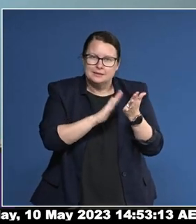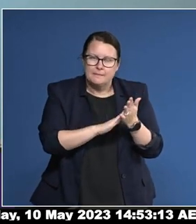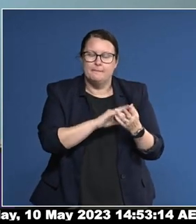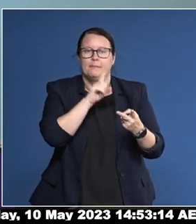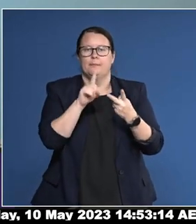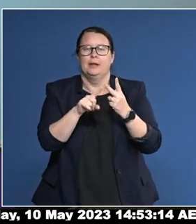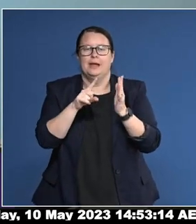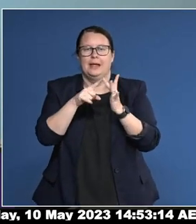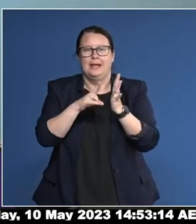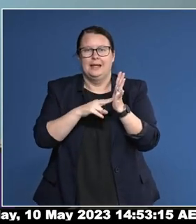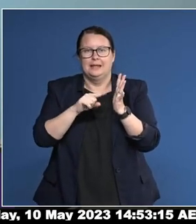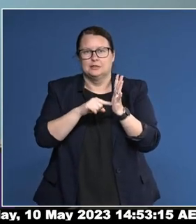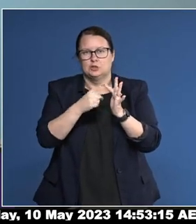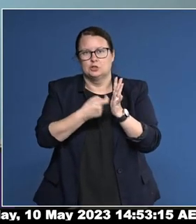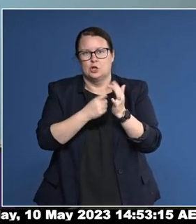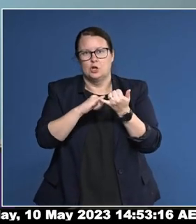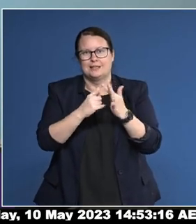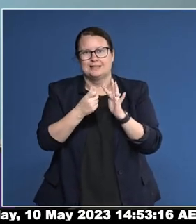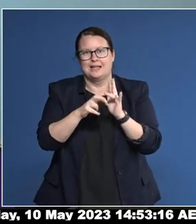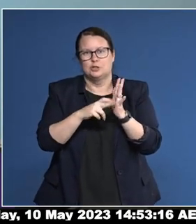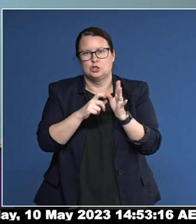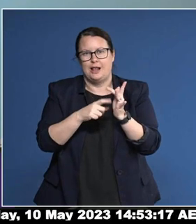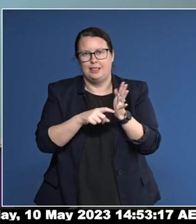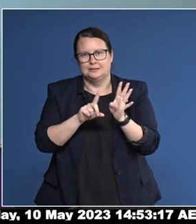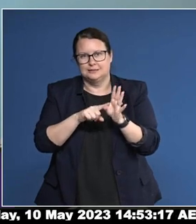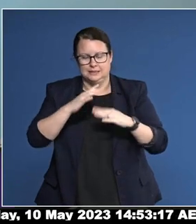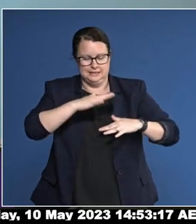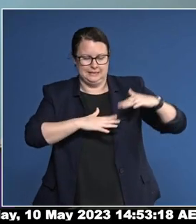dignity, et cetera. I'm not going to ask you what your view is, but I want to know what